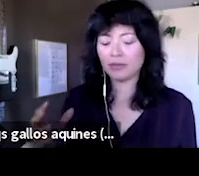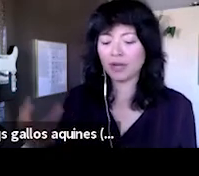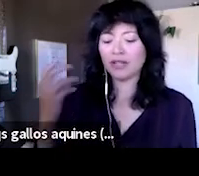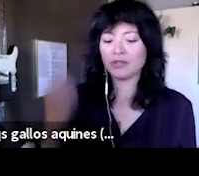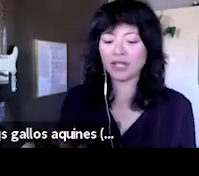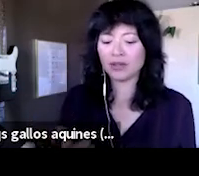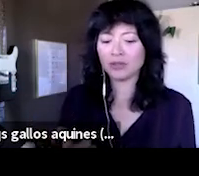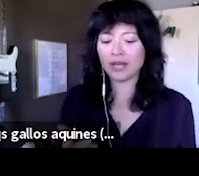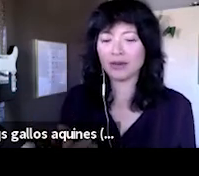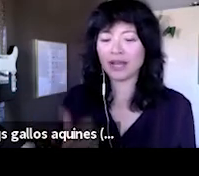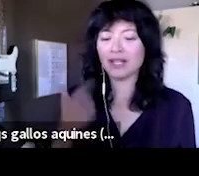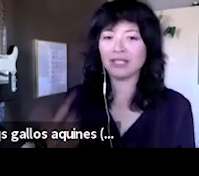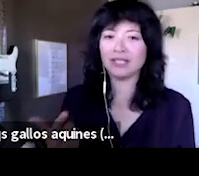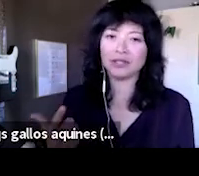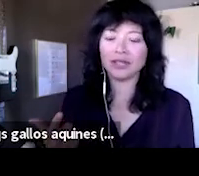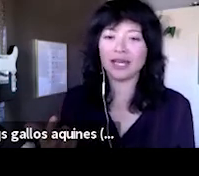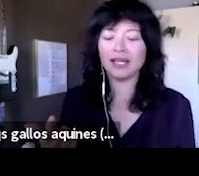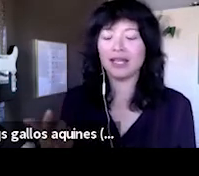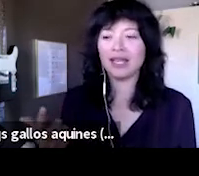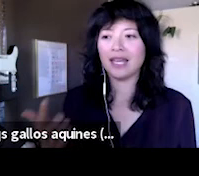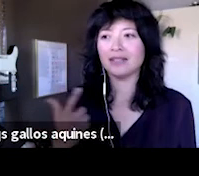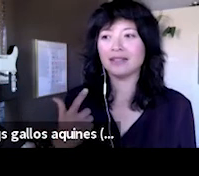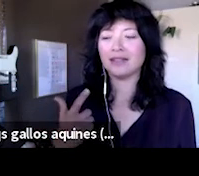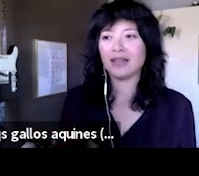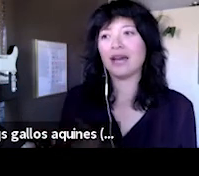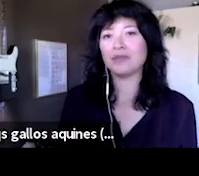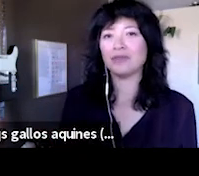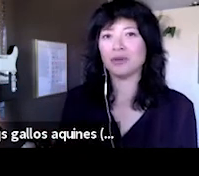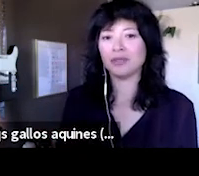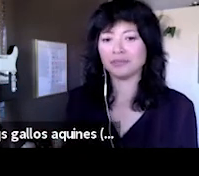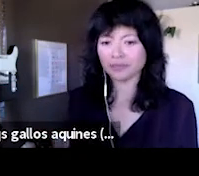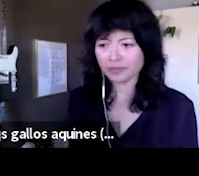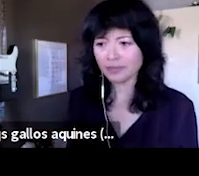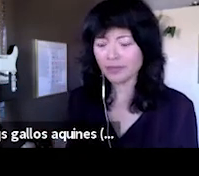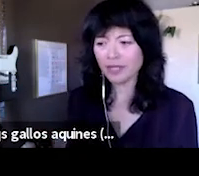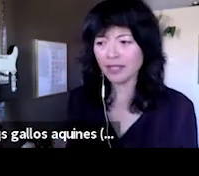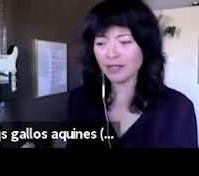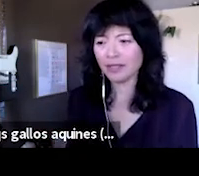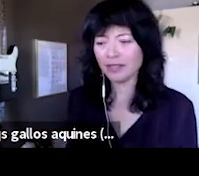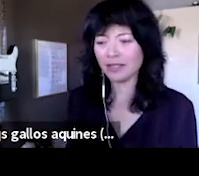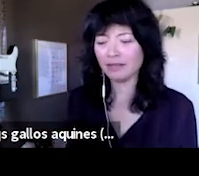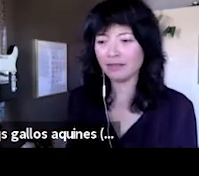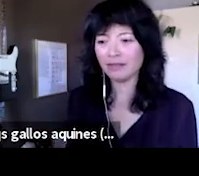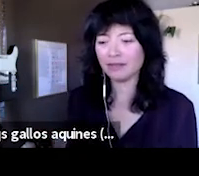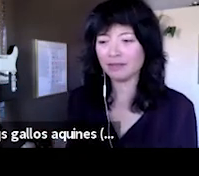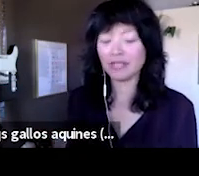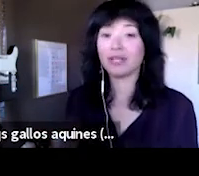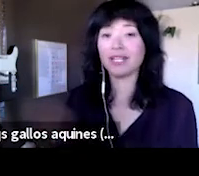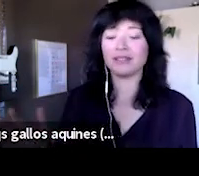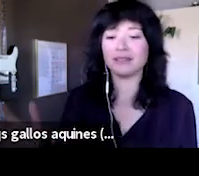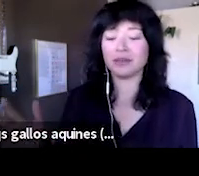“What do I know now? How did I learn that? And how do we move forward in greeting or